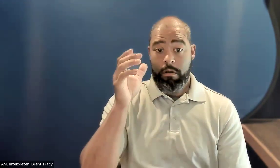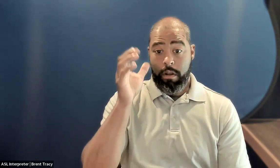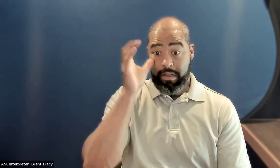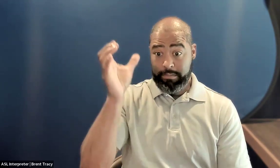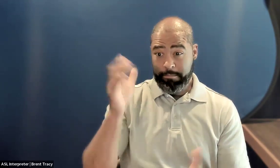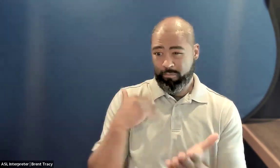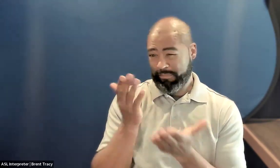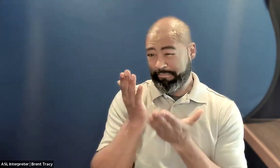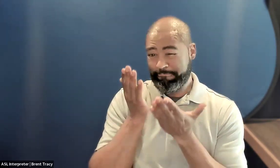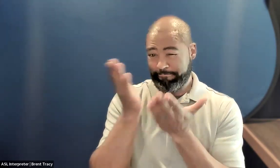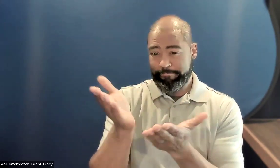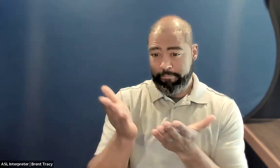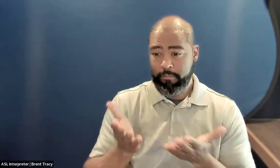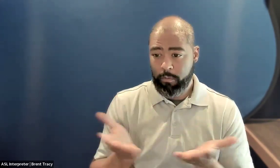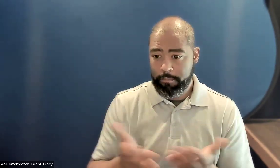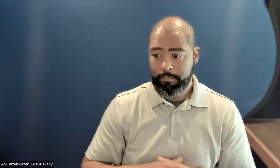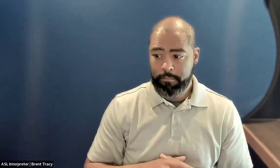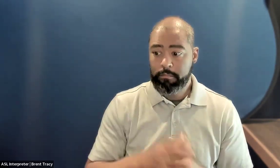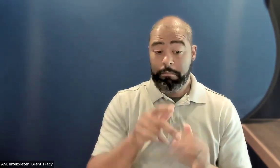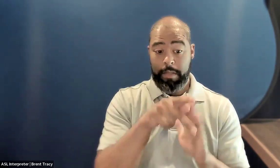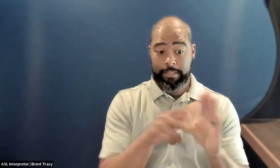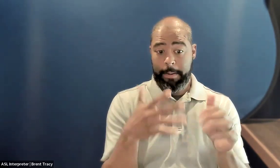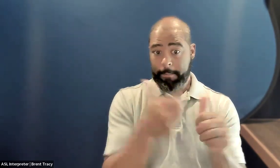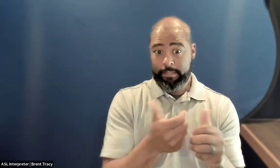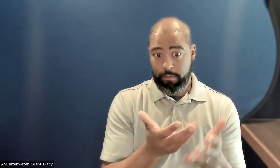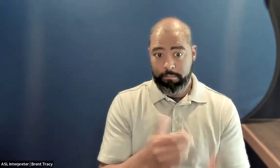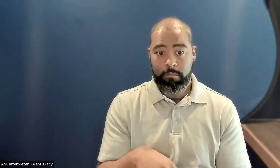be that meet the MEEPA greenhouse gas policy consistent